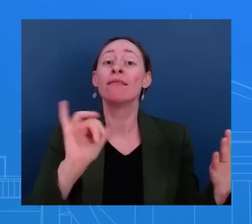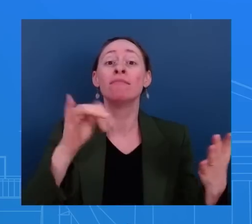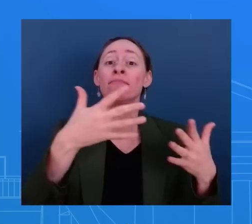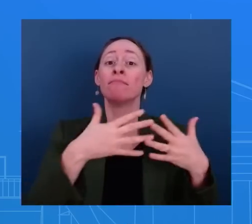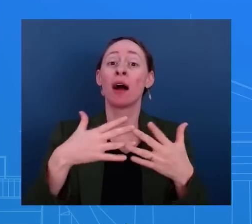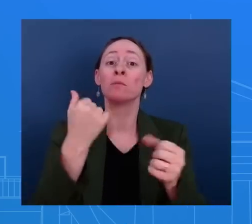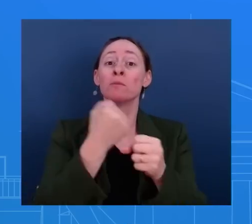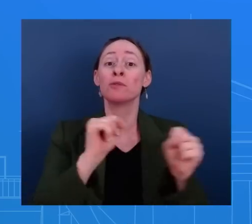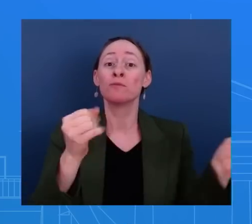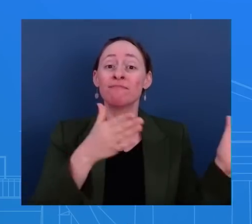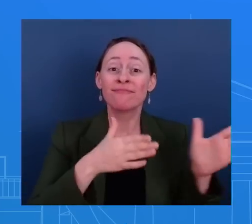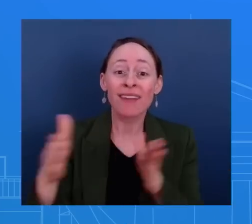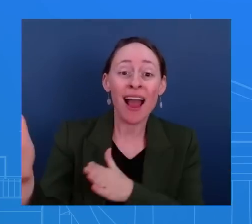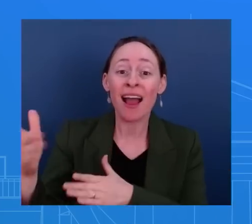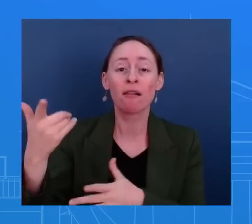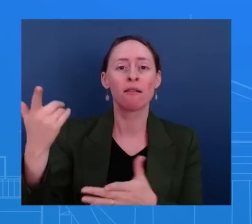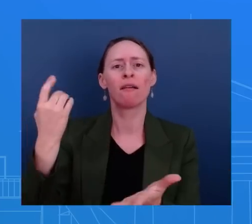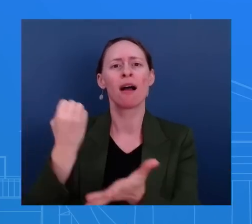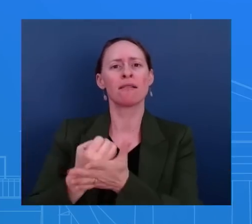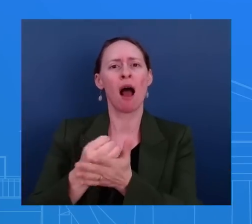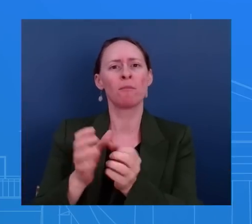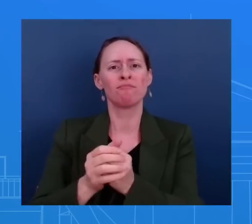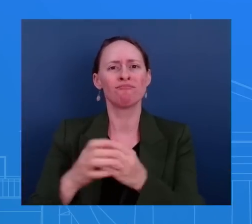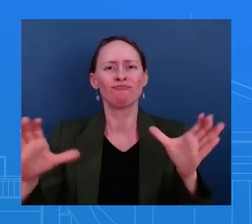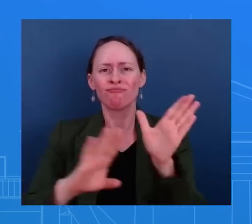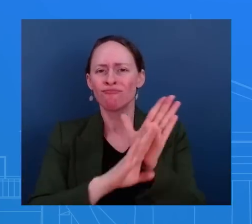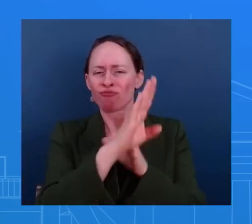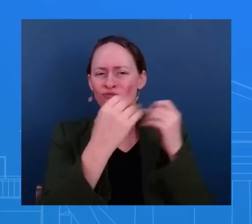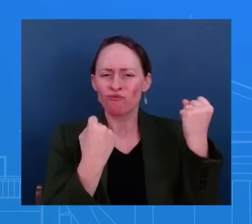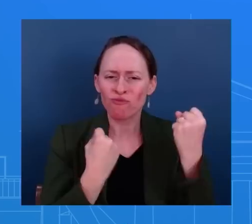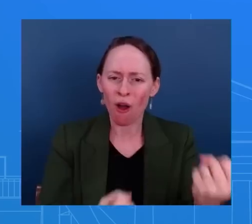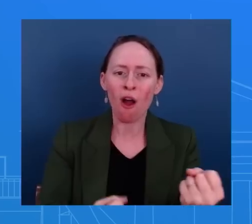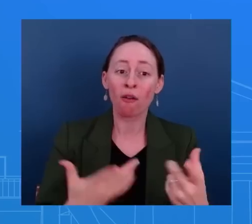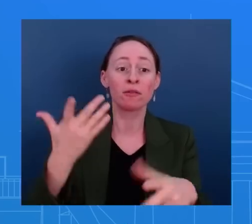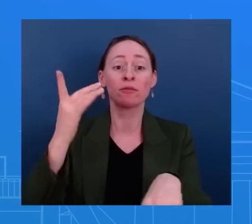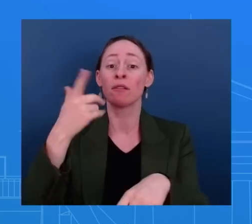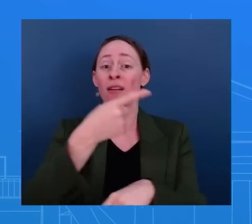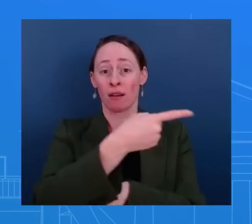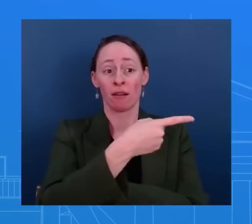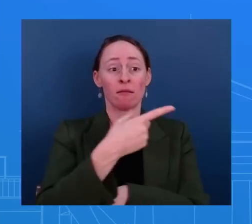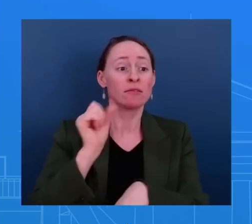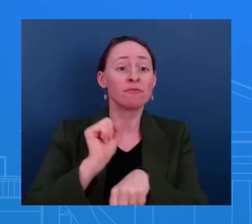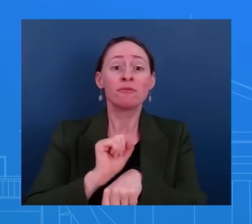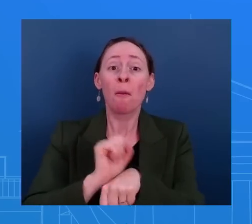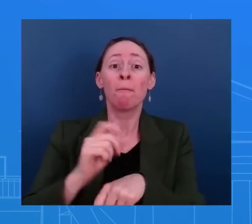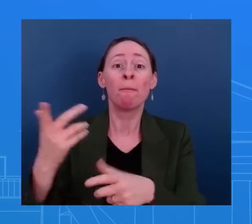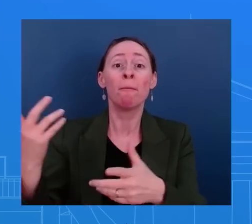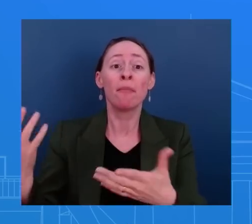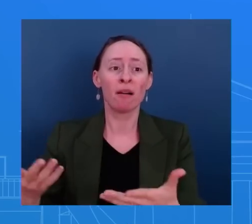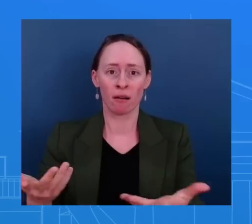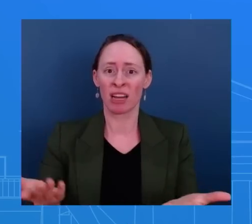checks in pockets. They didn't support that. The Inflation Reduction Act bi- -- beat Big Pharma. It's going to help lower cost --